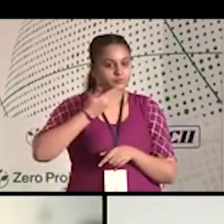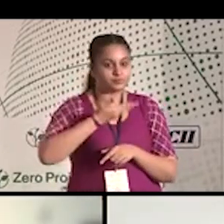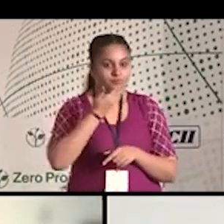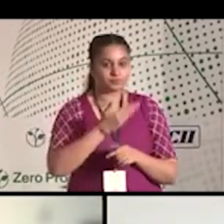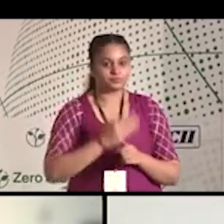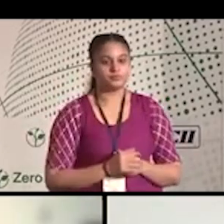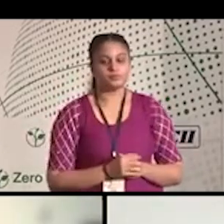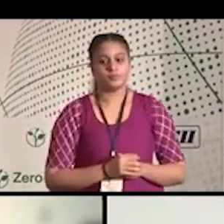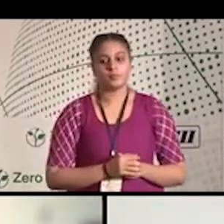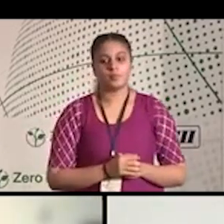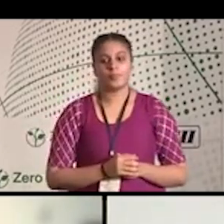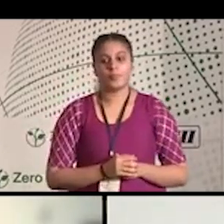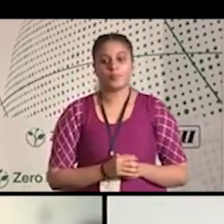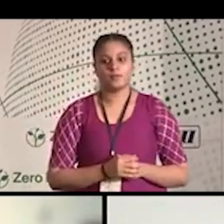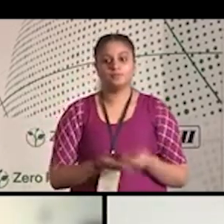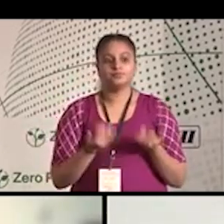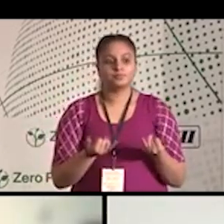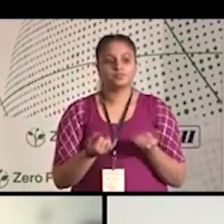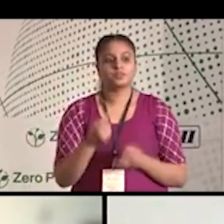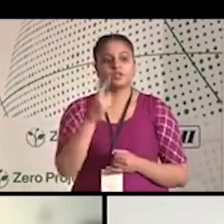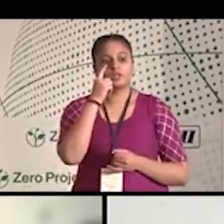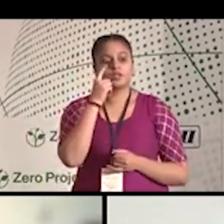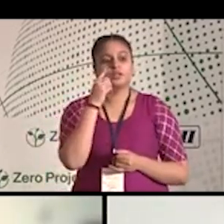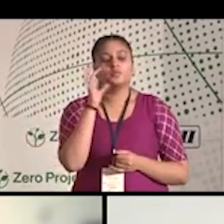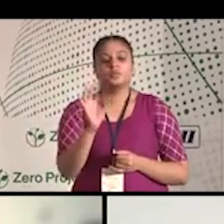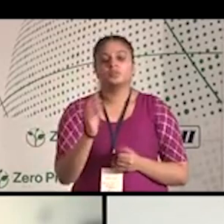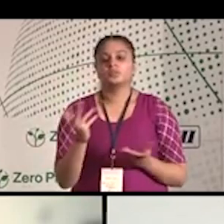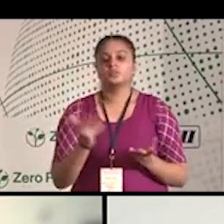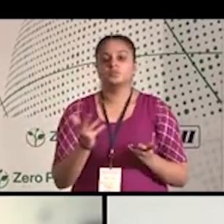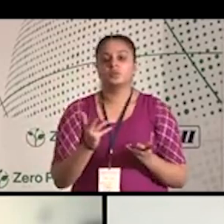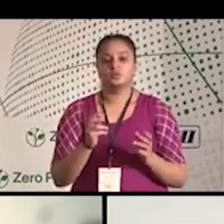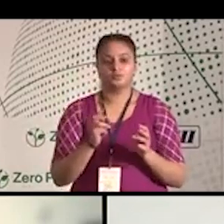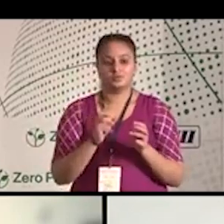Now, what is important is that globally we are